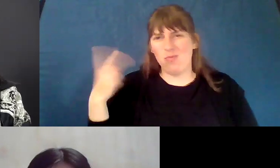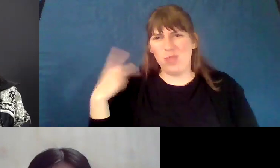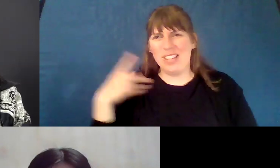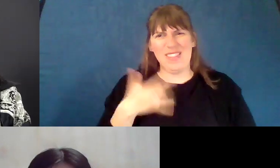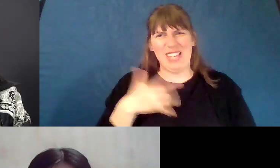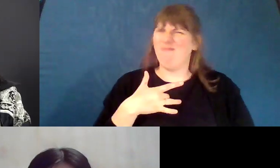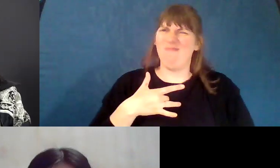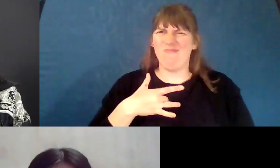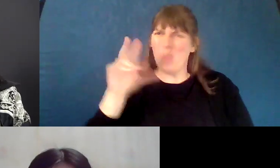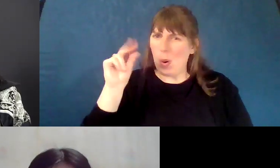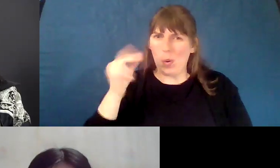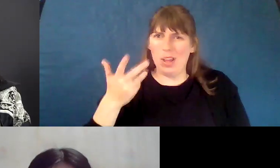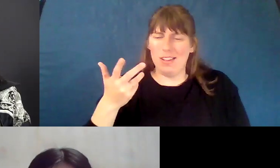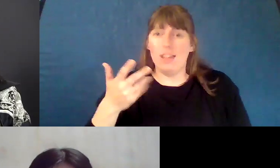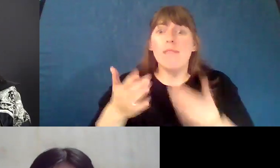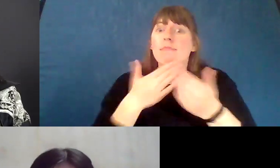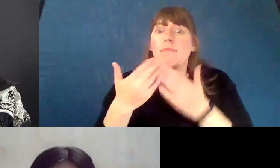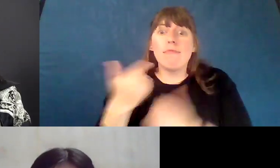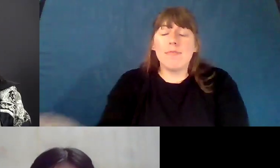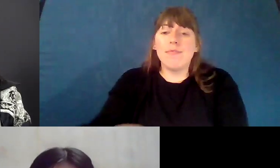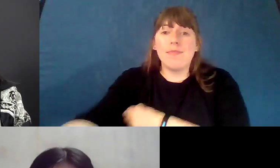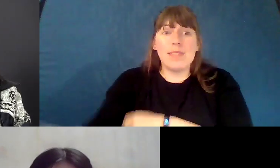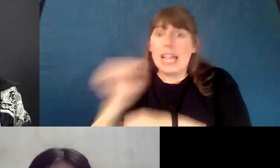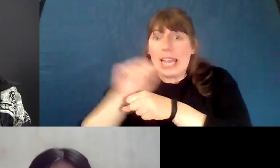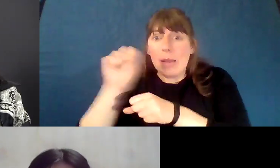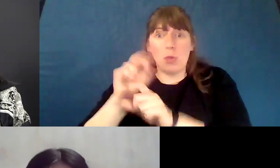anyone, even coming from a labour standpoint, you know, anyone that puts in